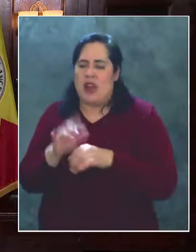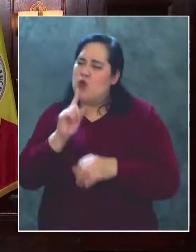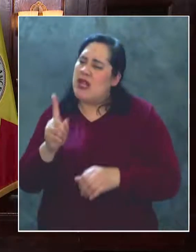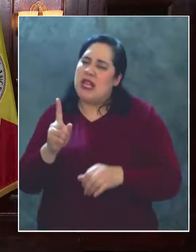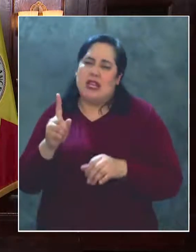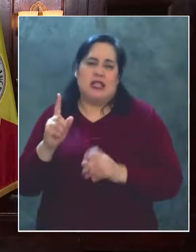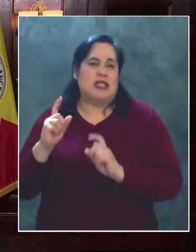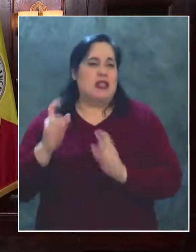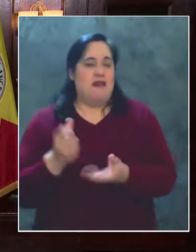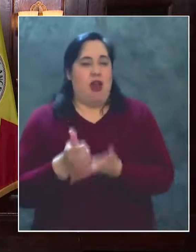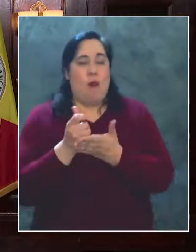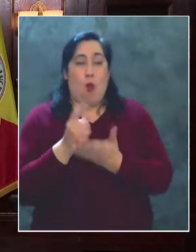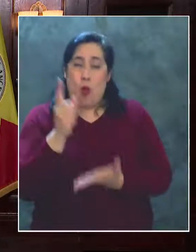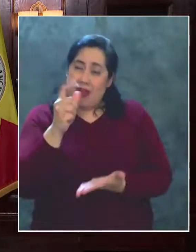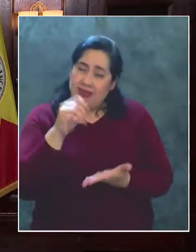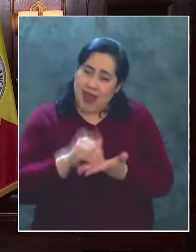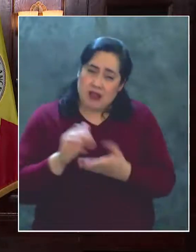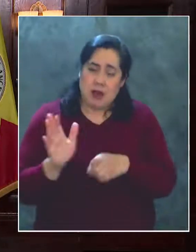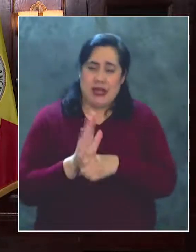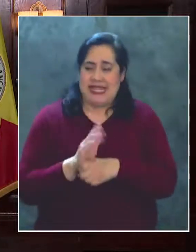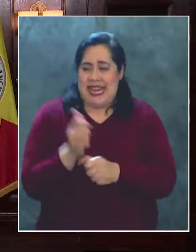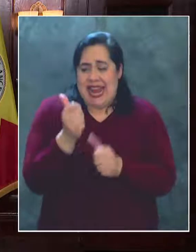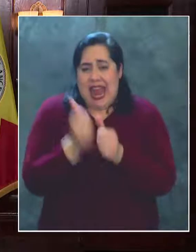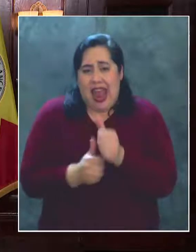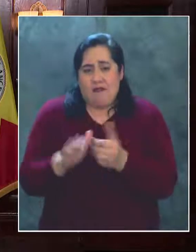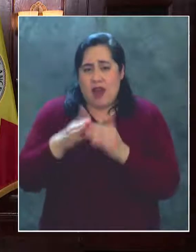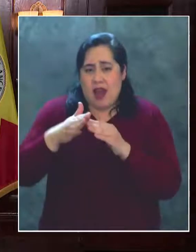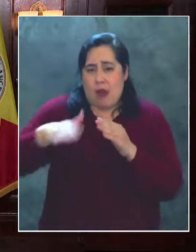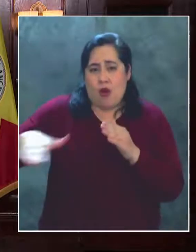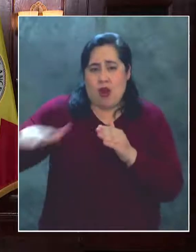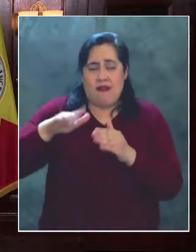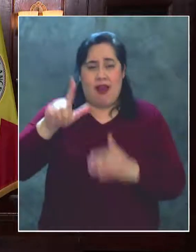AND STANDING UP HELP FOR STANDING BUSINESS IN EVERY